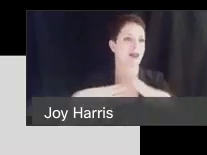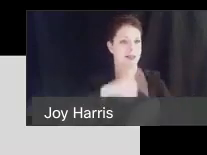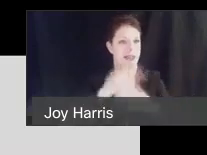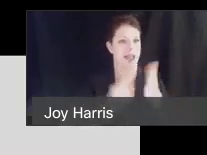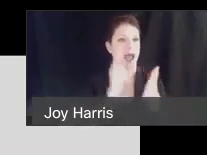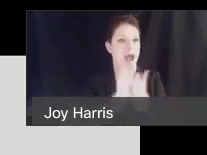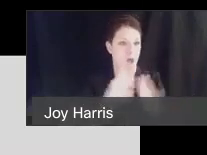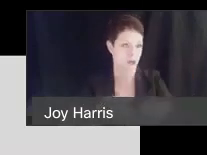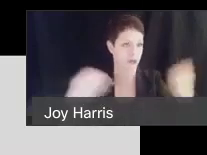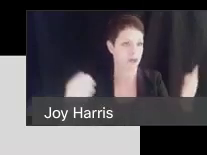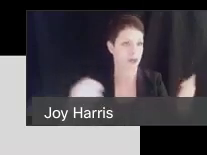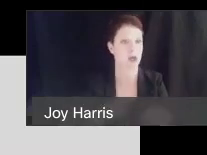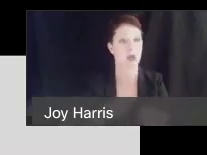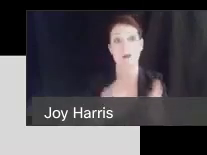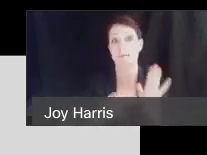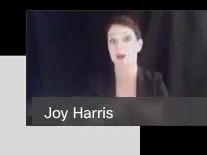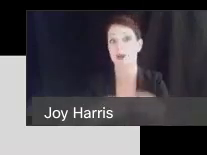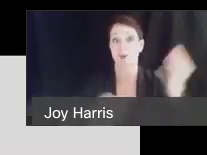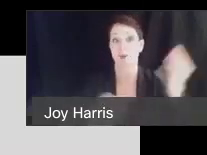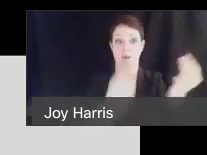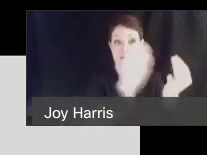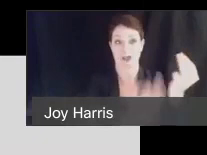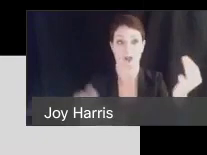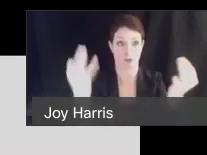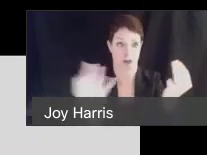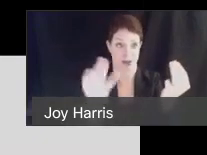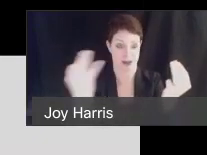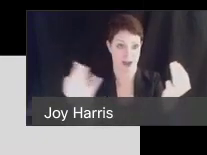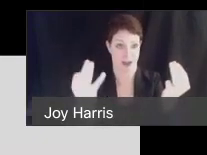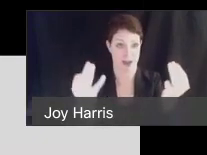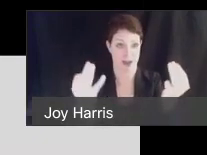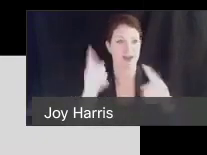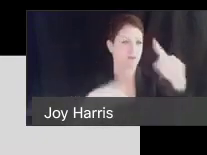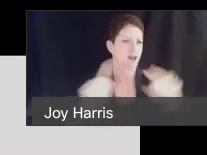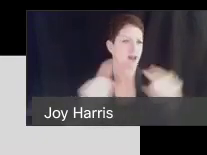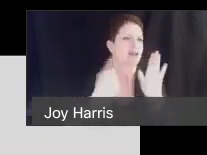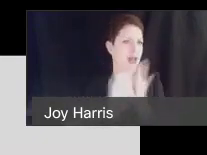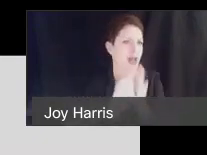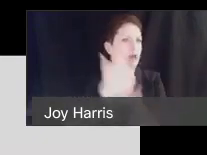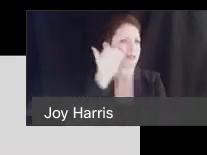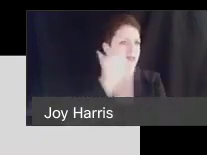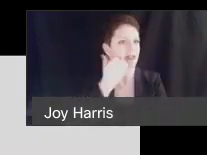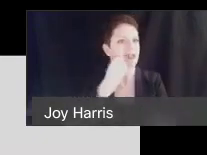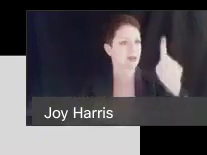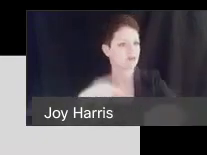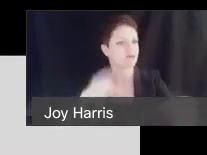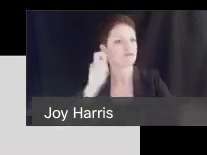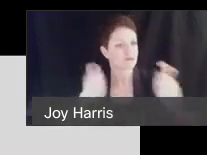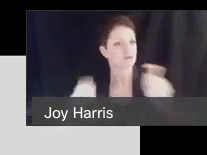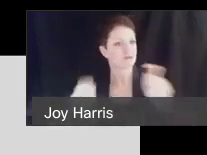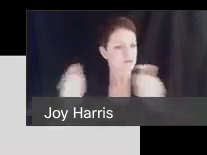meaning that they're open Monday through Friday, varying hours each day. This Saturday,